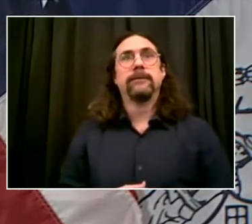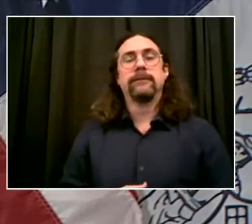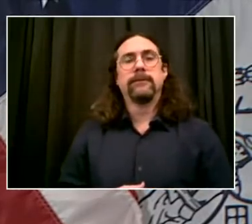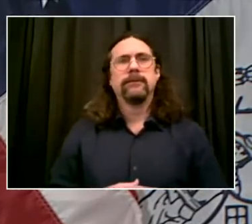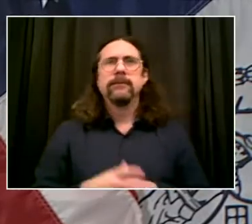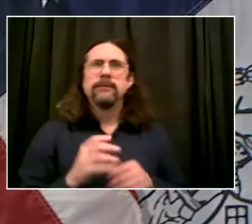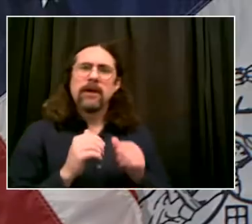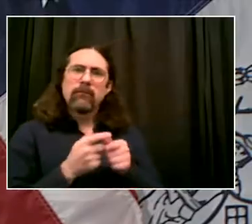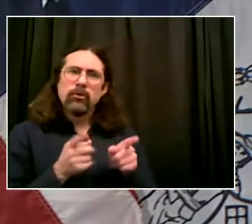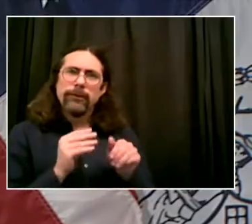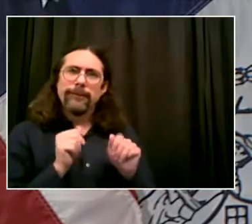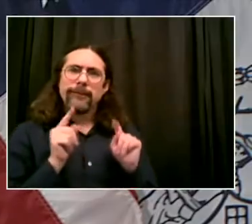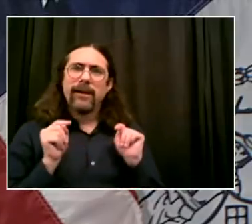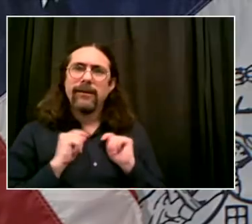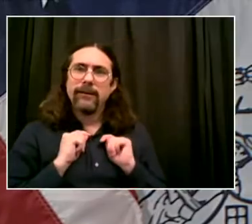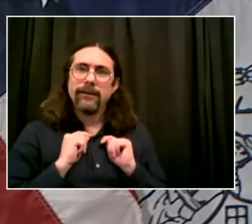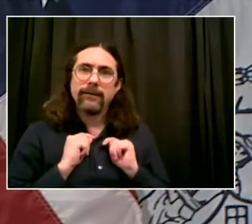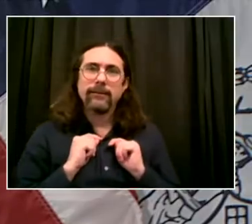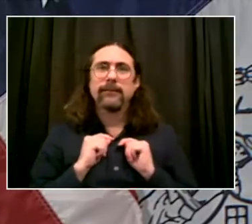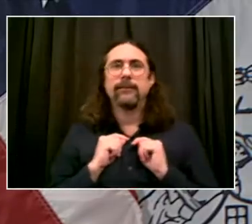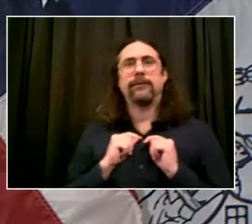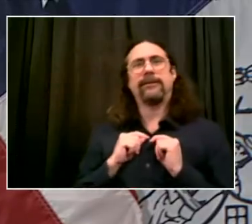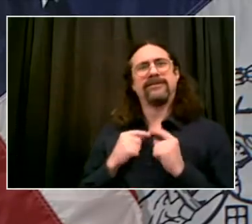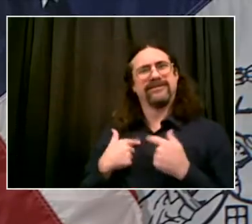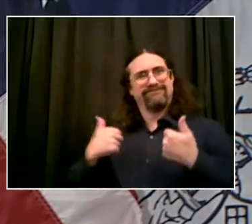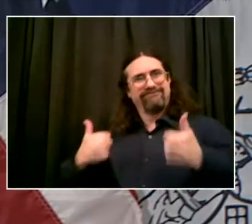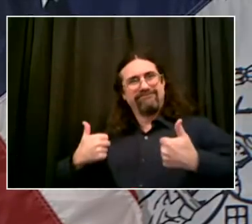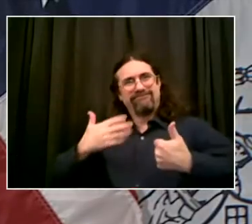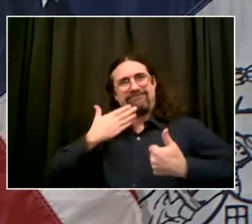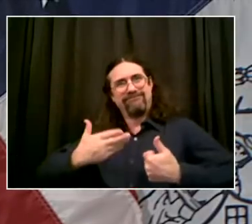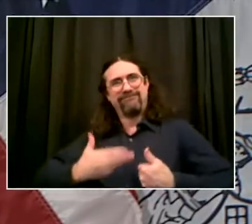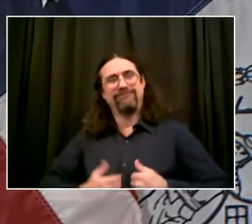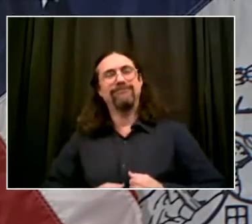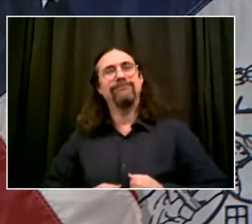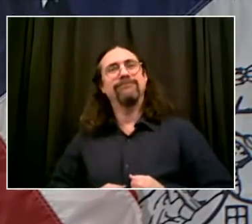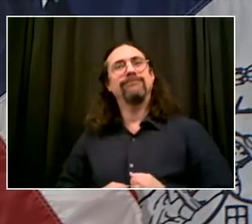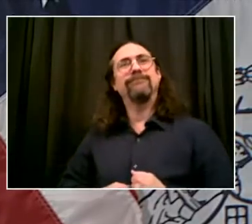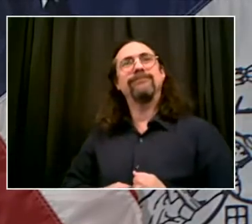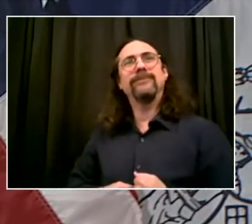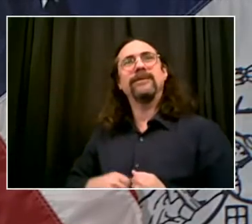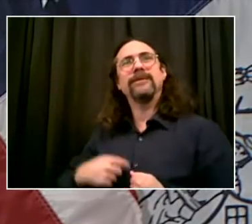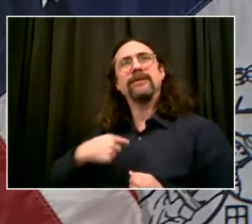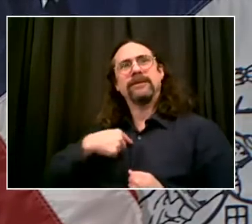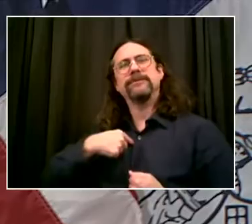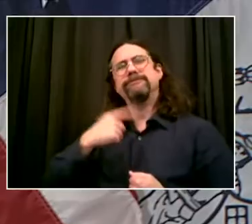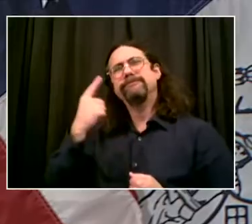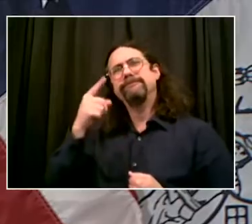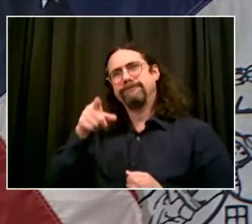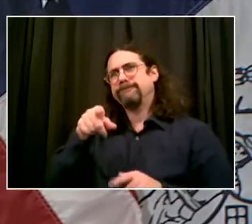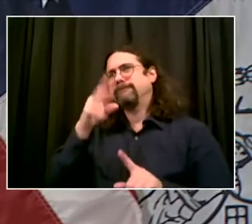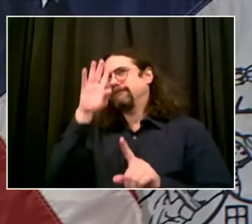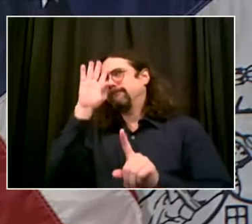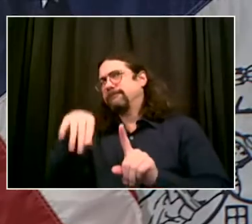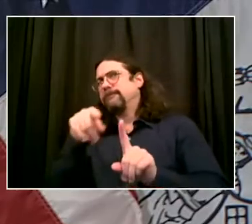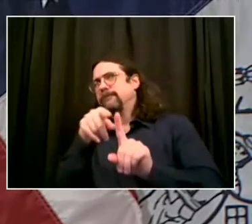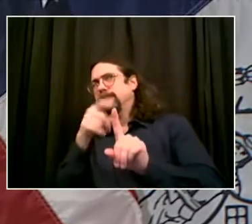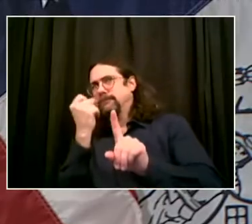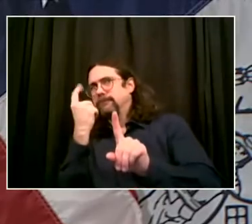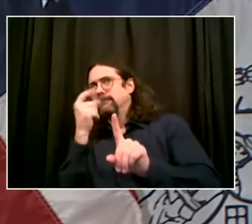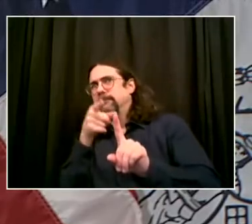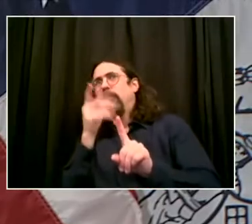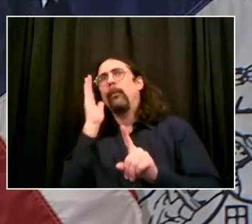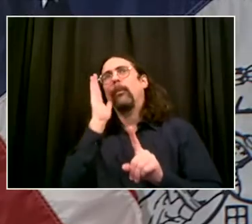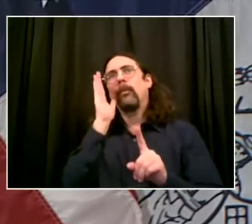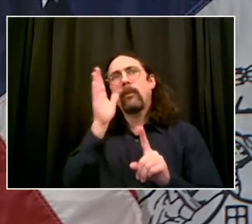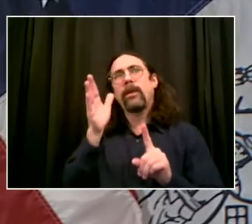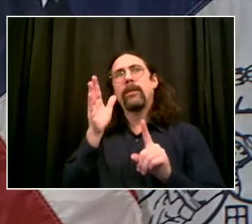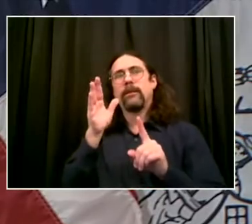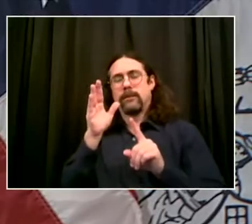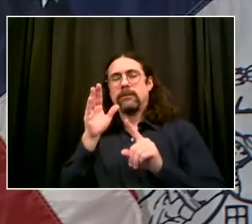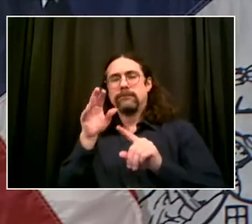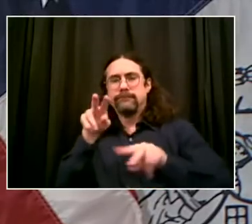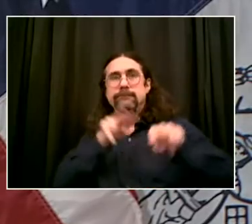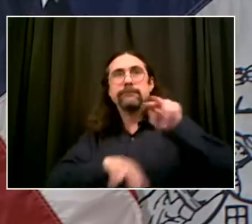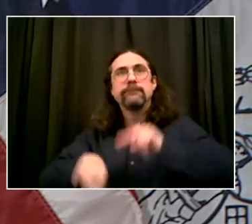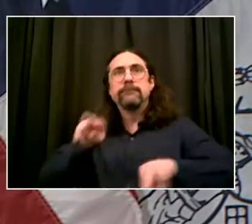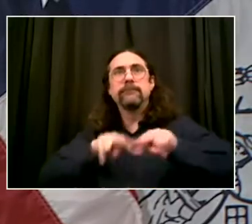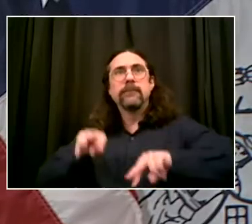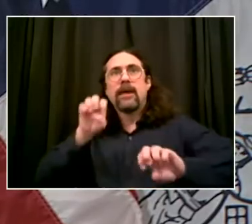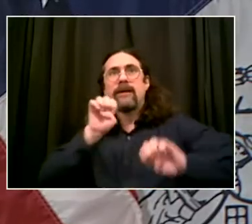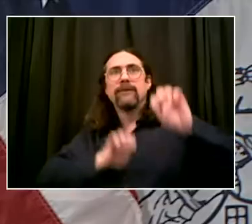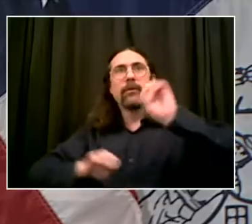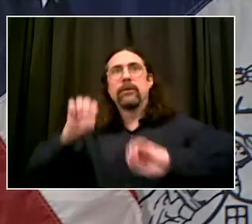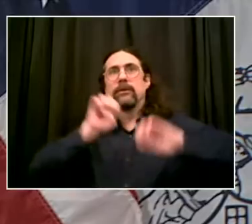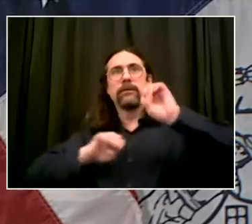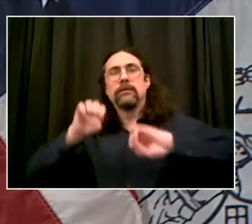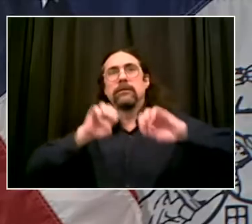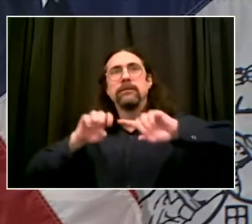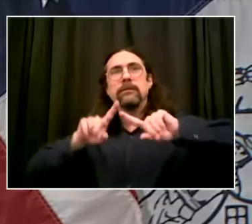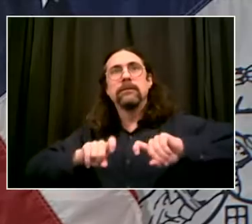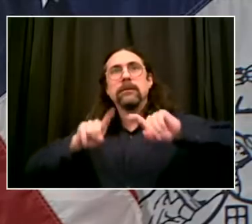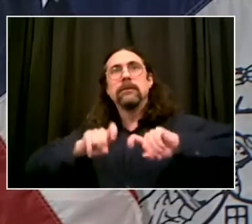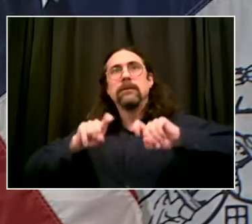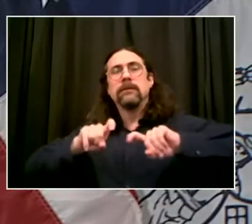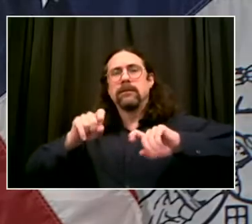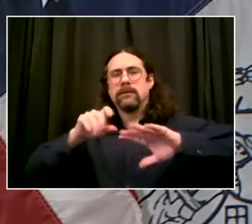ALL.